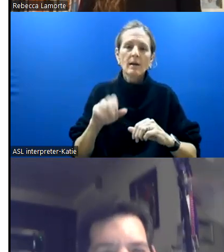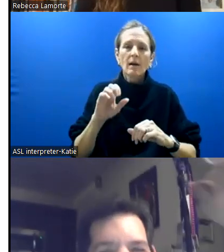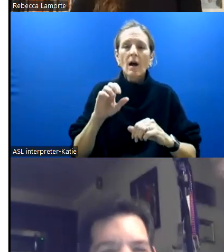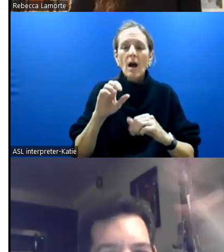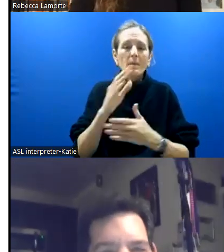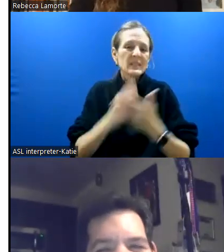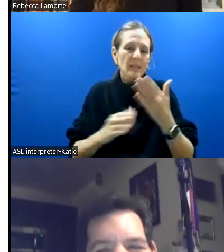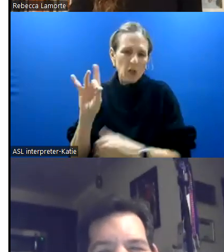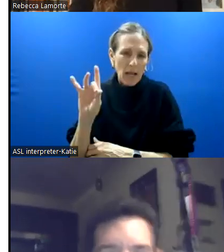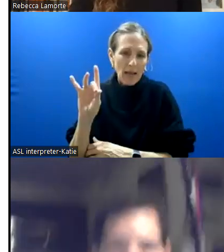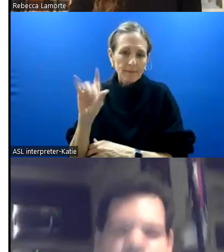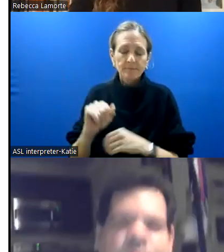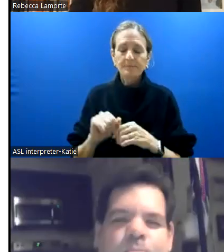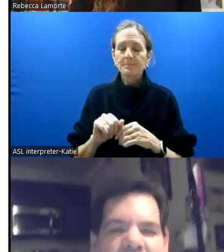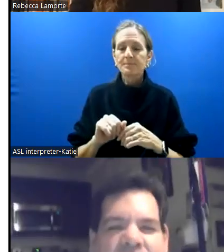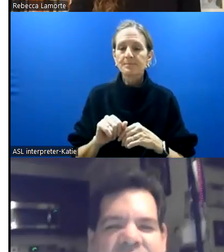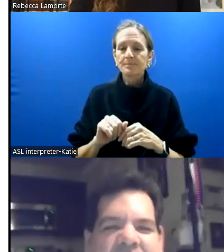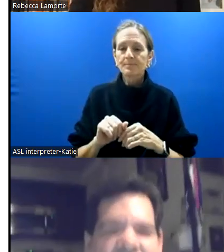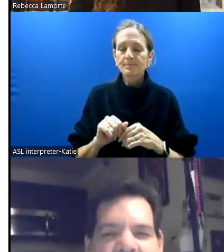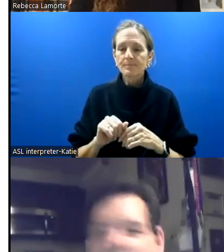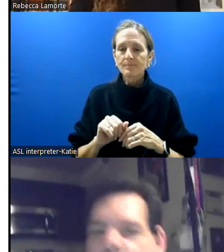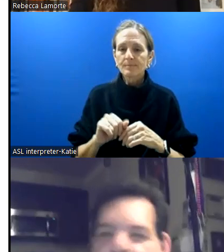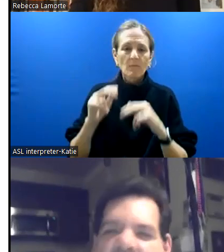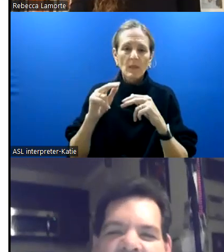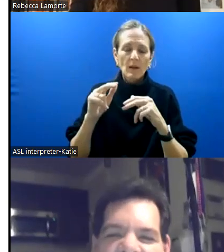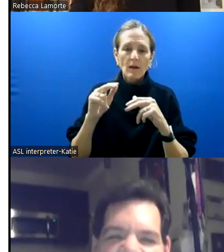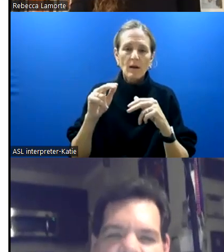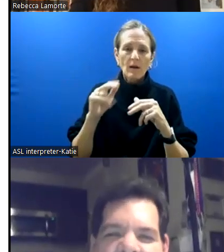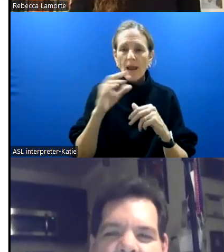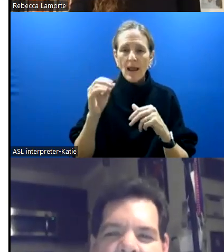to have mixed building, not to put all these people,